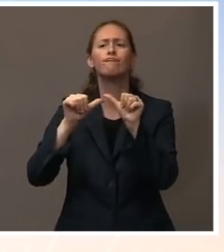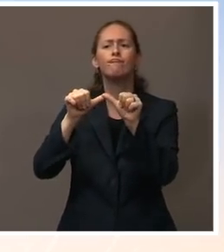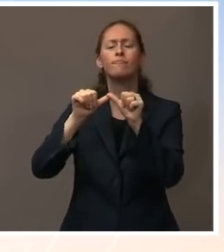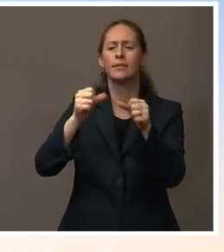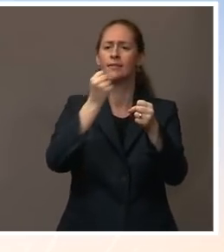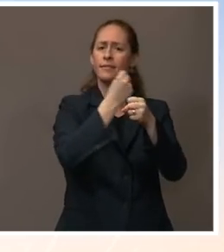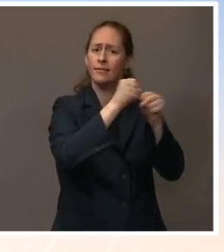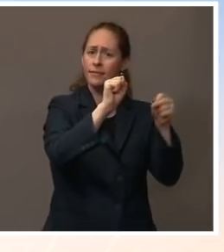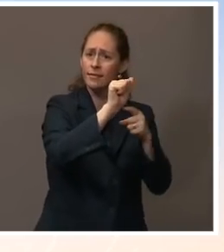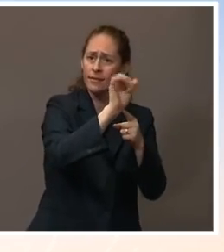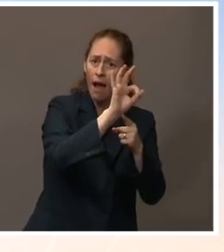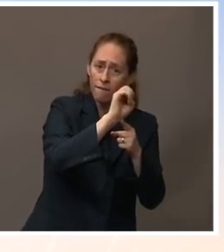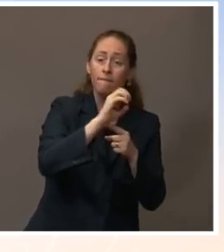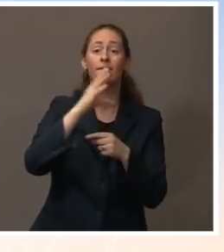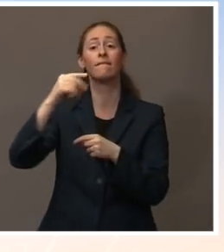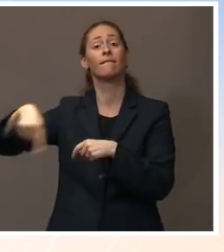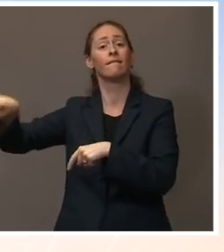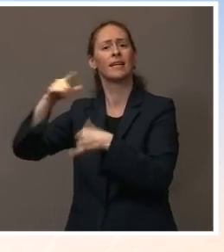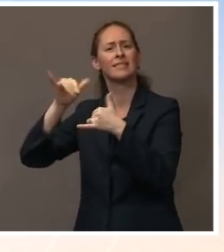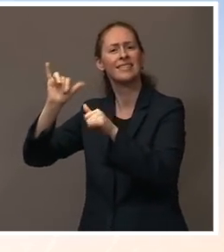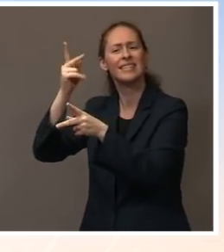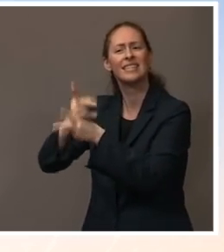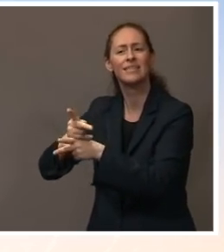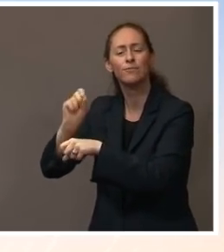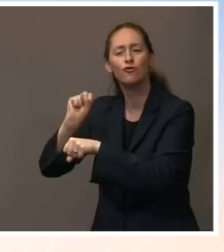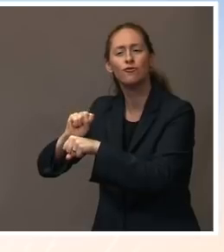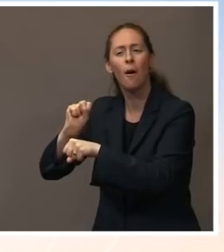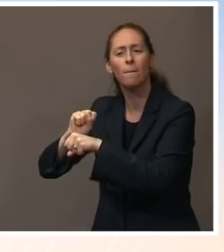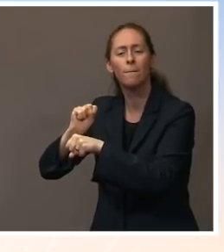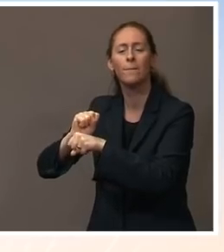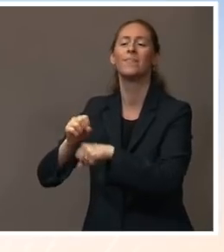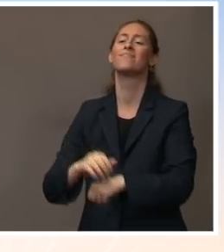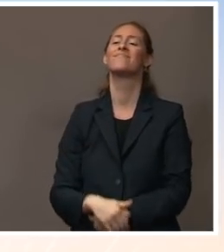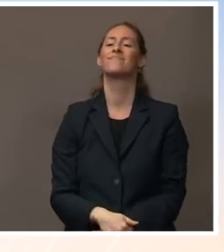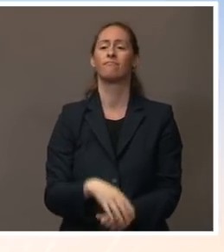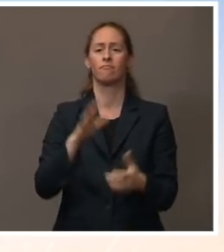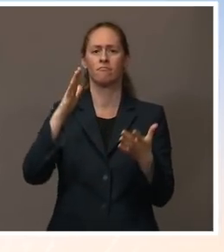will receive this funding, thanks to the American Rescue Plan, including airports in Philadelphia;